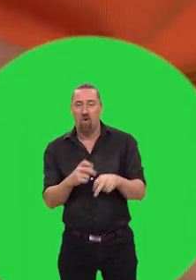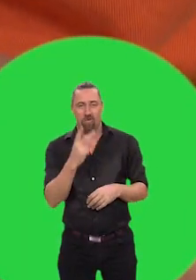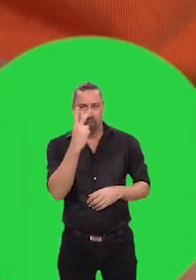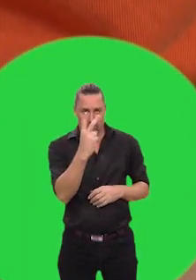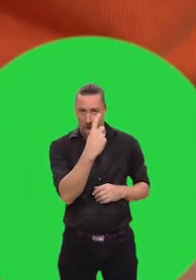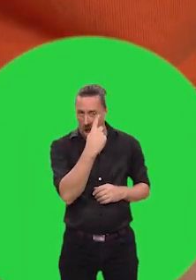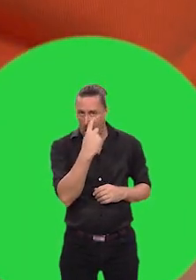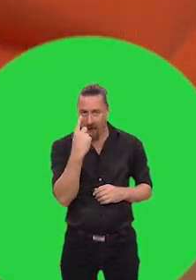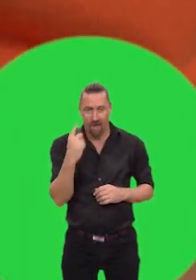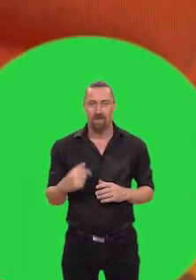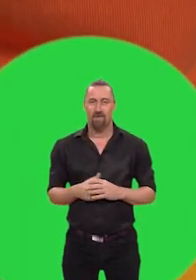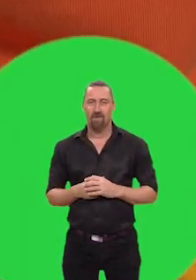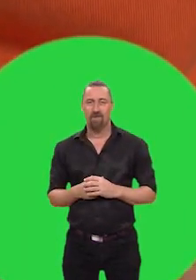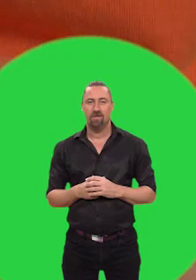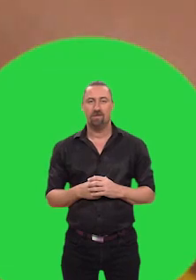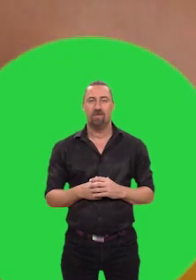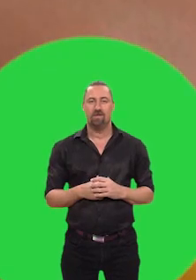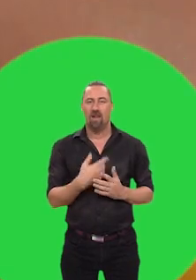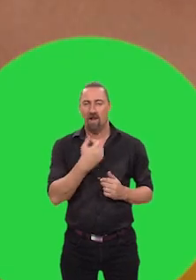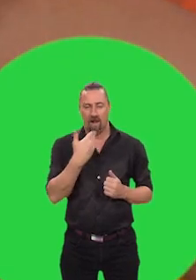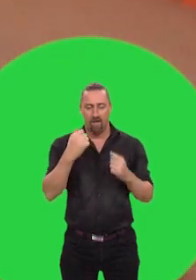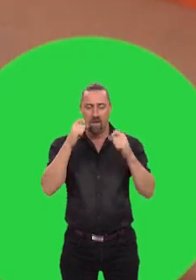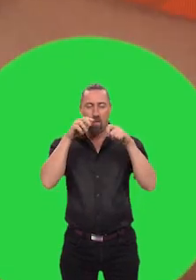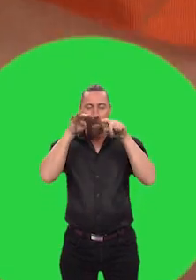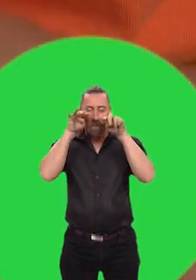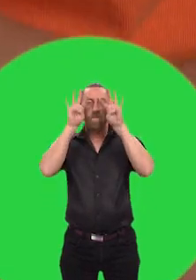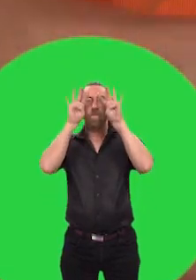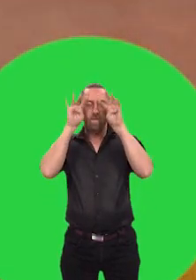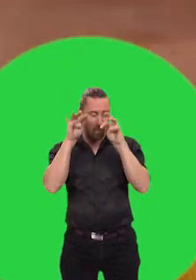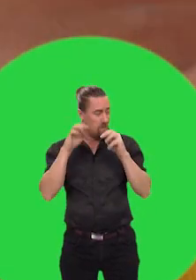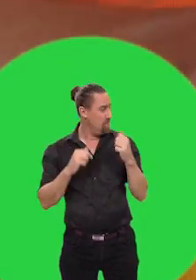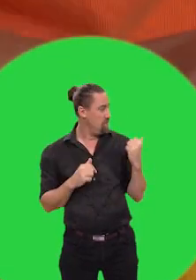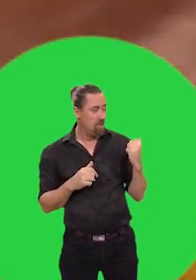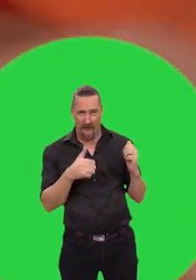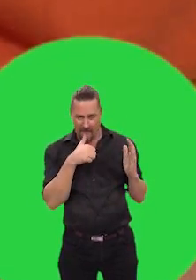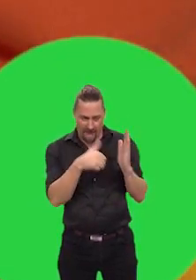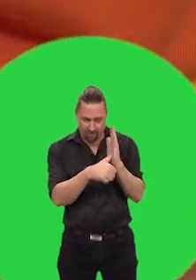This kangaroo is got nice sleepy eyes with lashes. Sticking them down, like so.